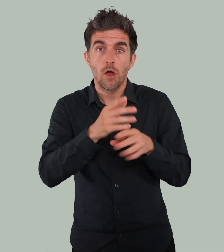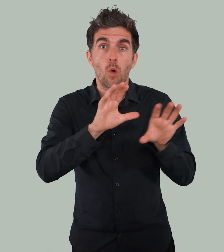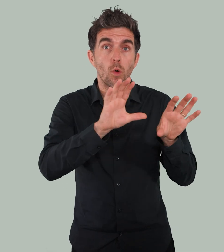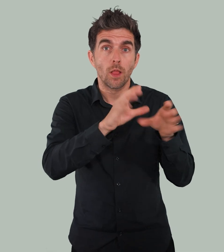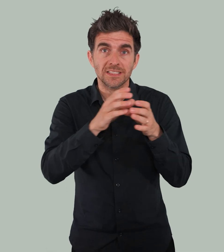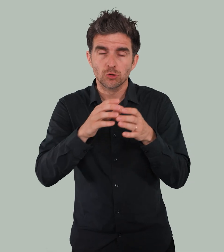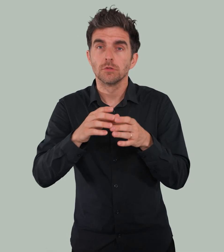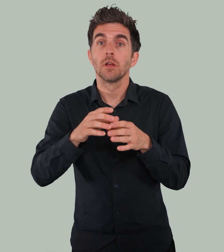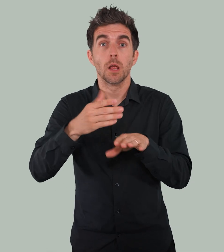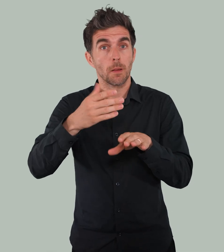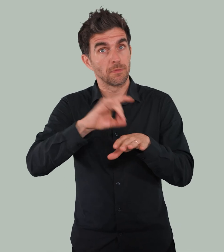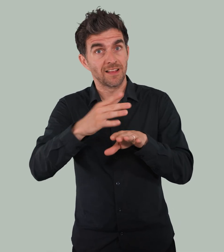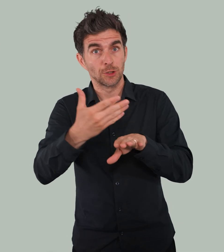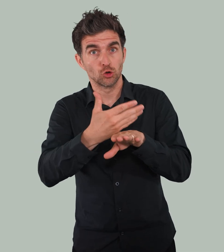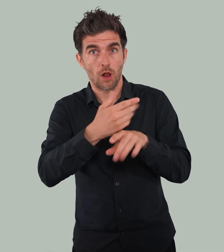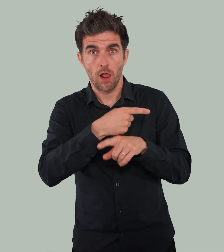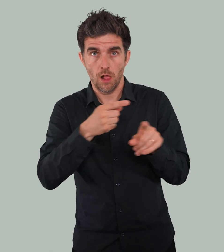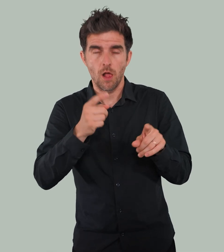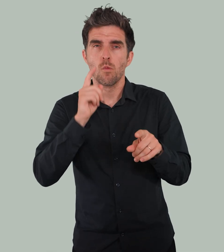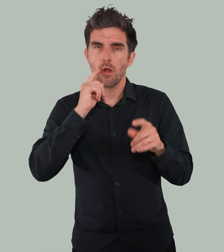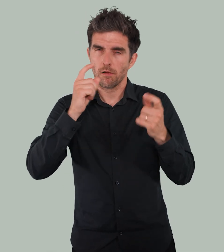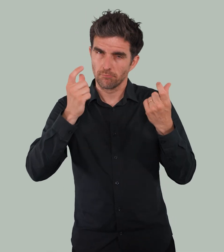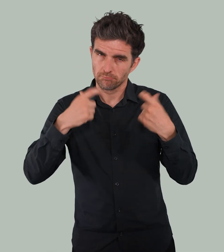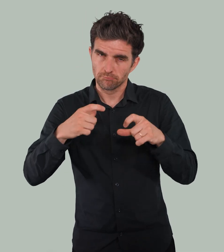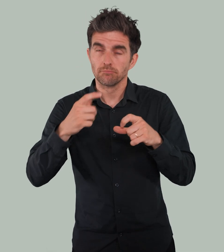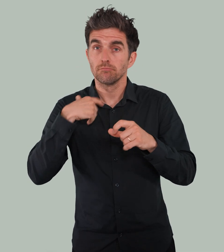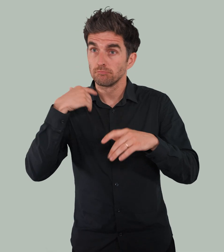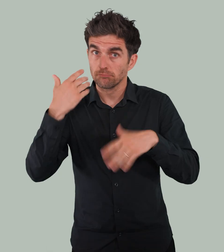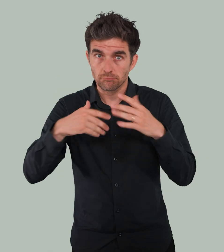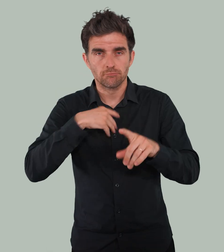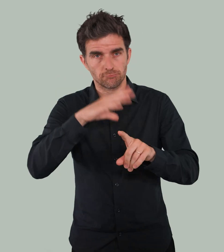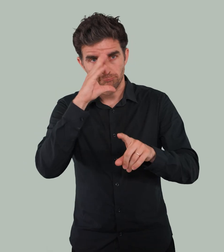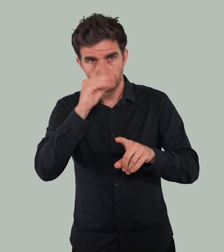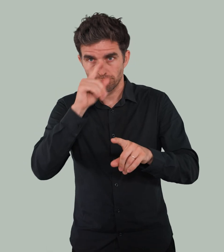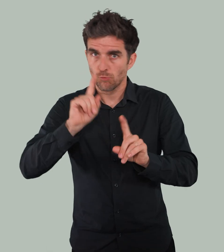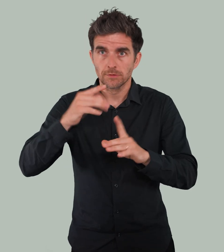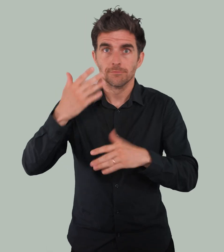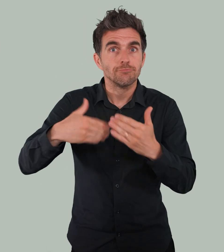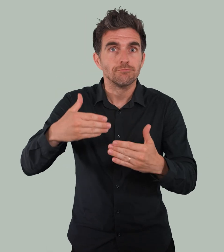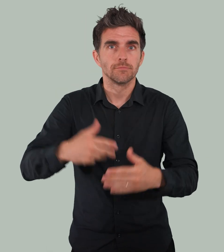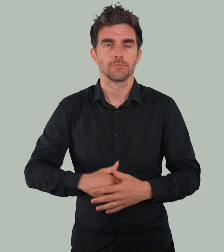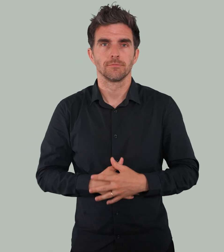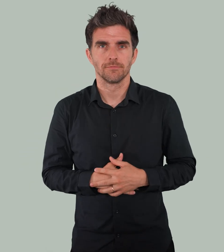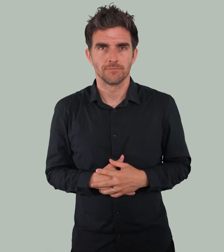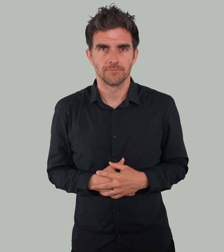organisations and professionals will continue to inform this work.